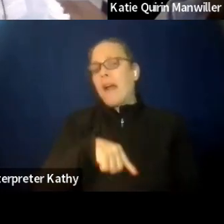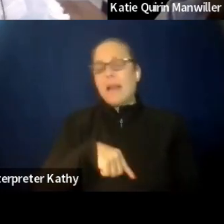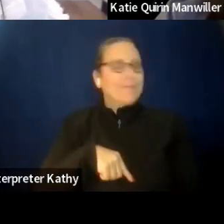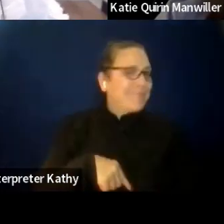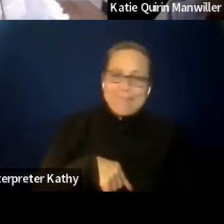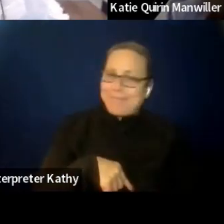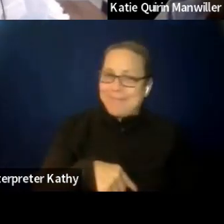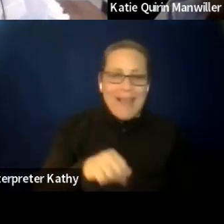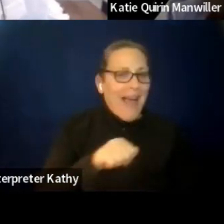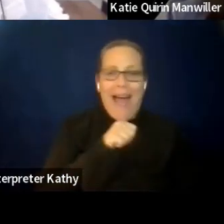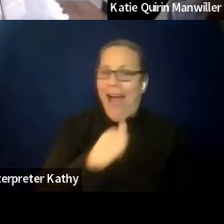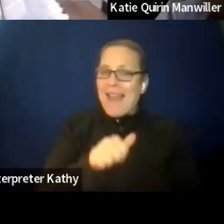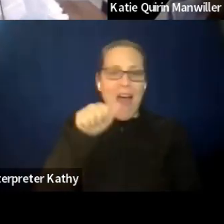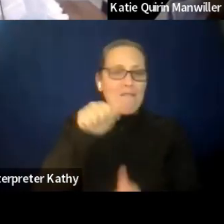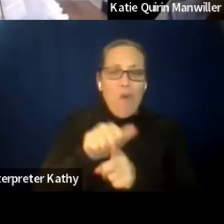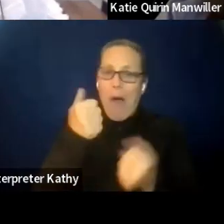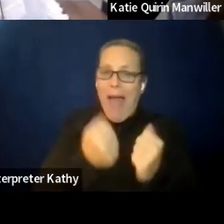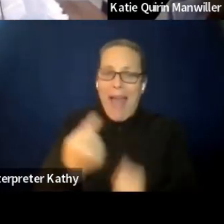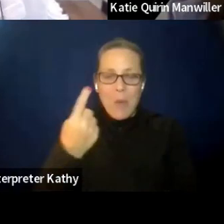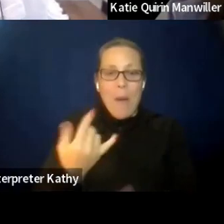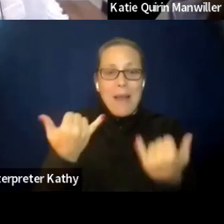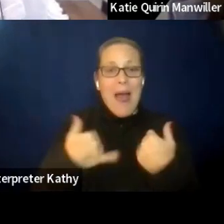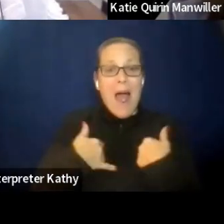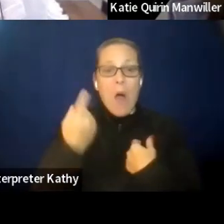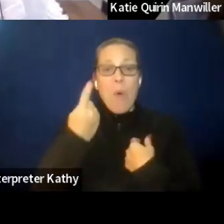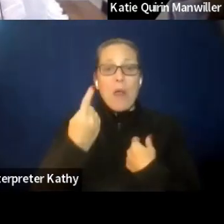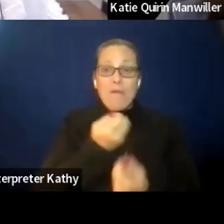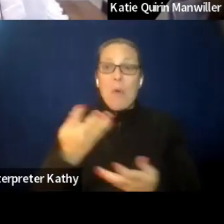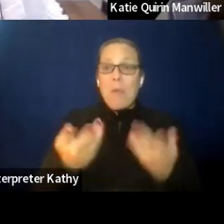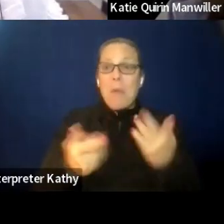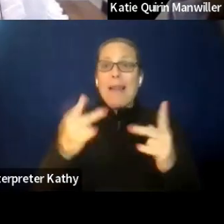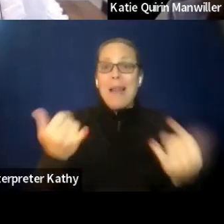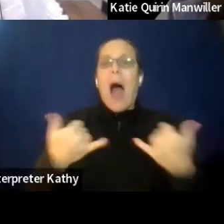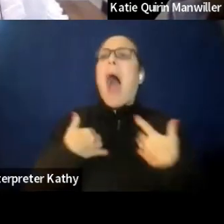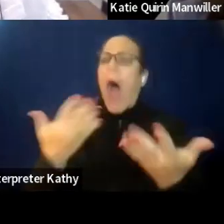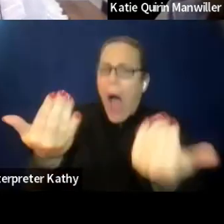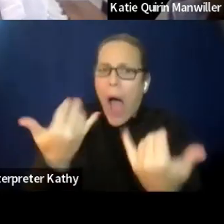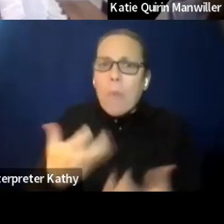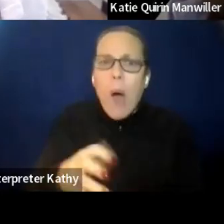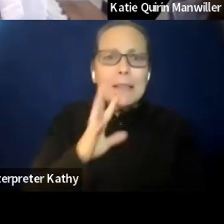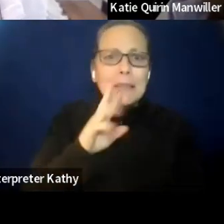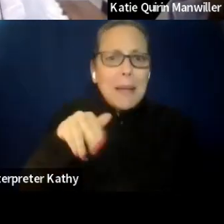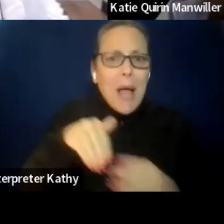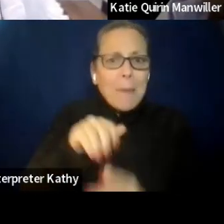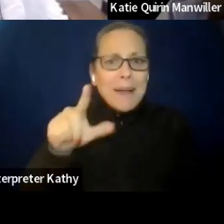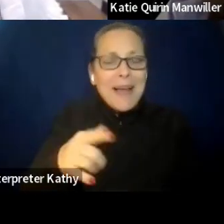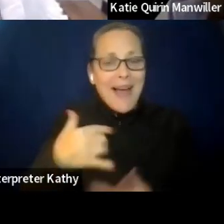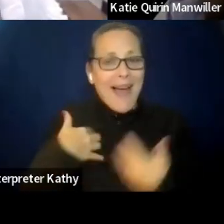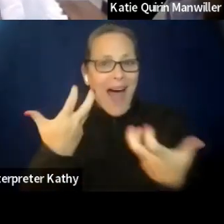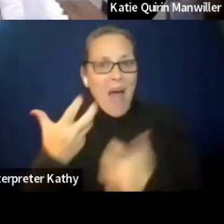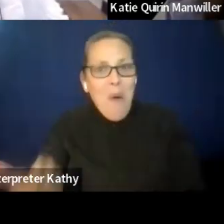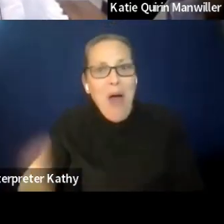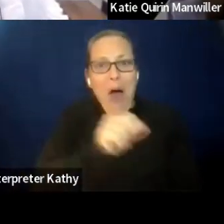of thought I could bluff my way through it and I wasn't fooling everybody. Now I'm one of the few people who want you